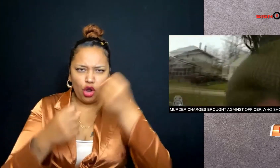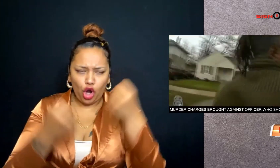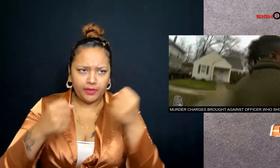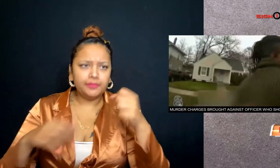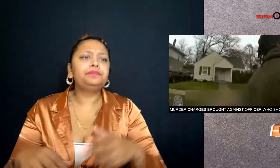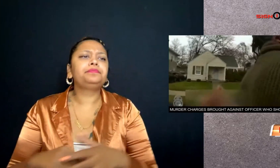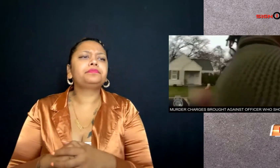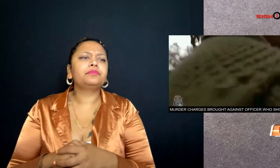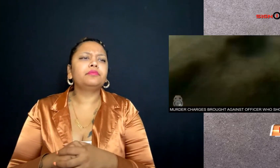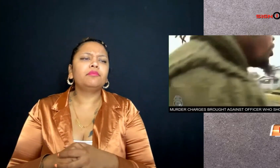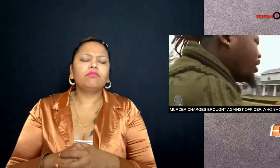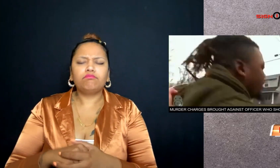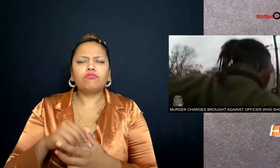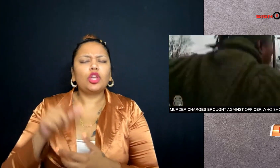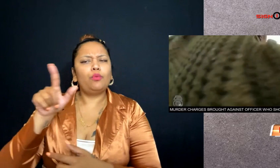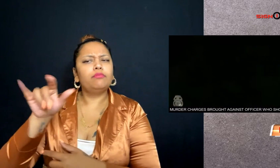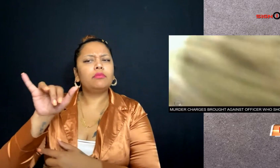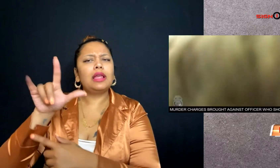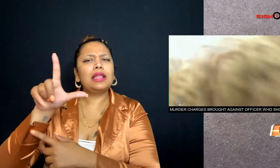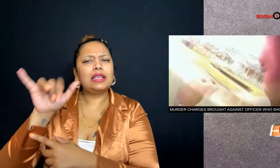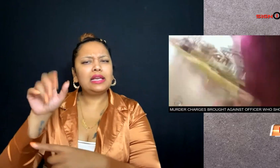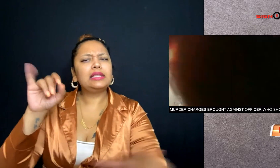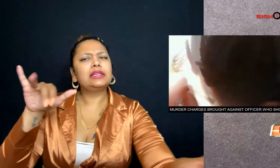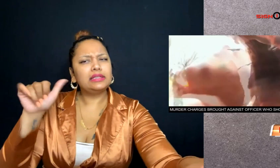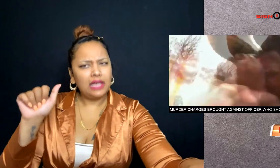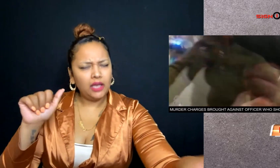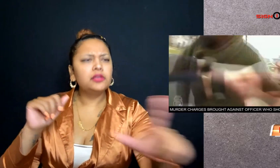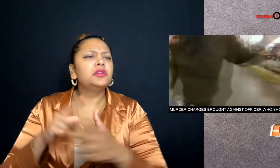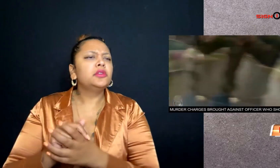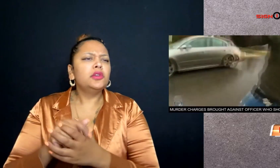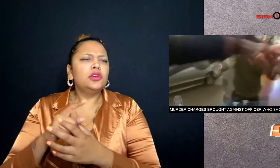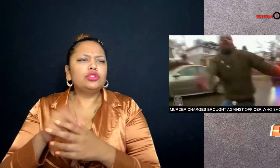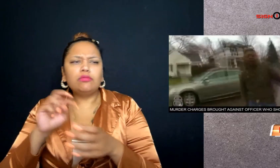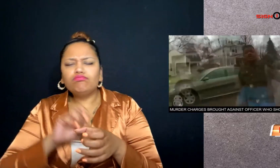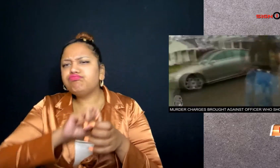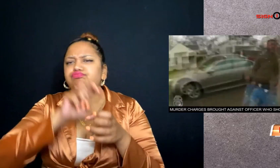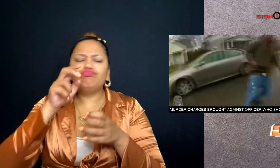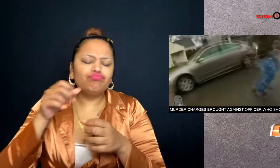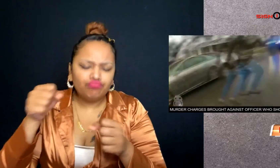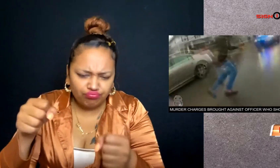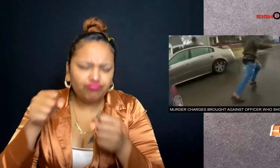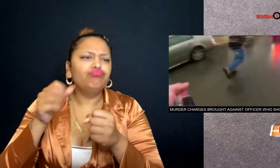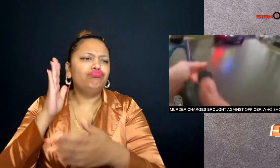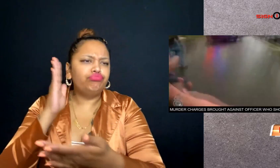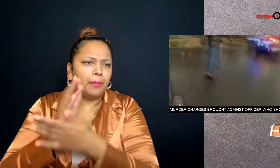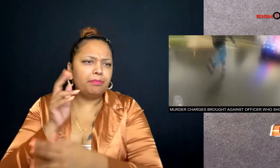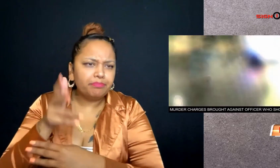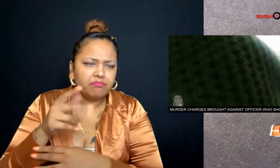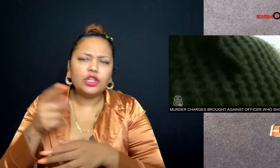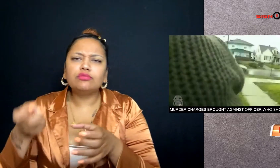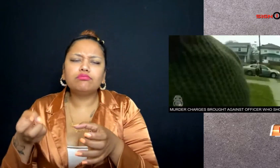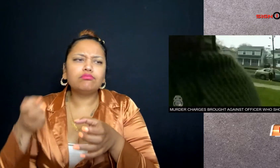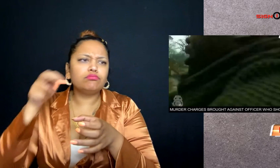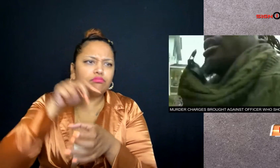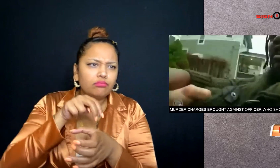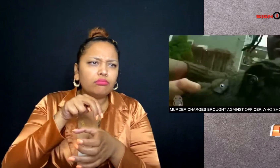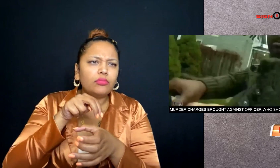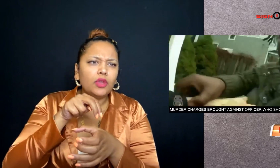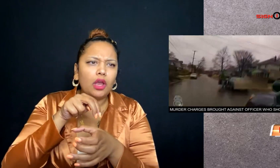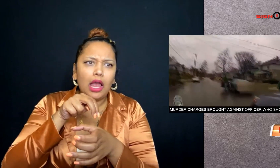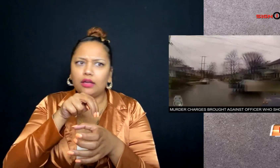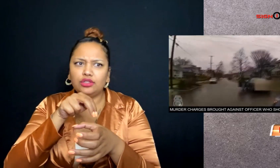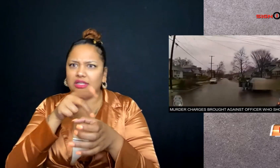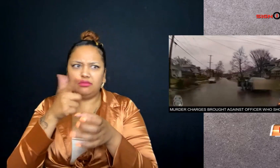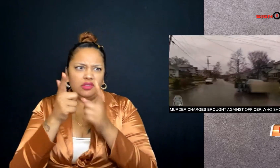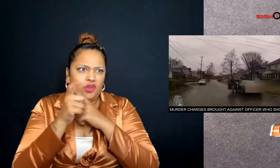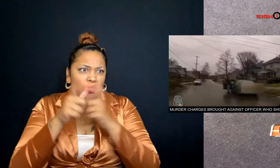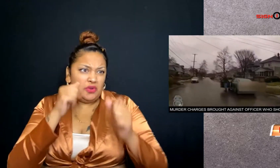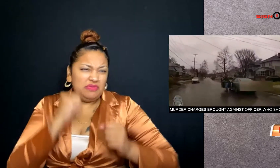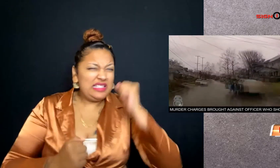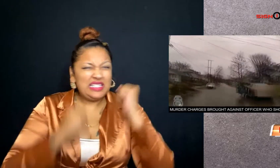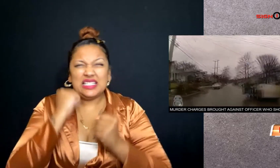an allegedly unregistered license plate when Lyoya stopped the car he jumped out and ran